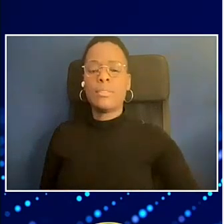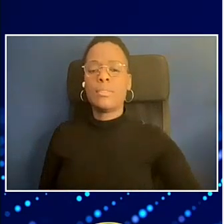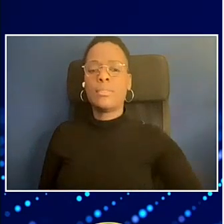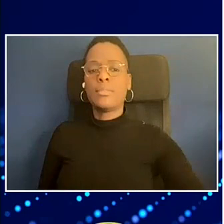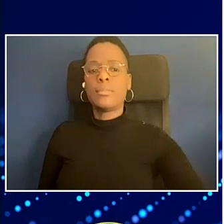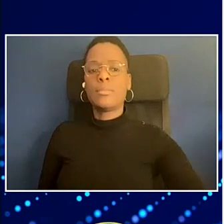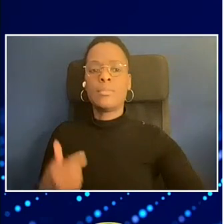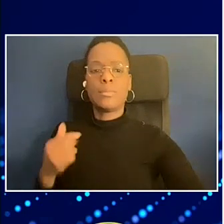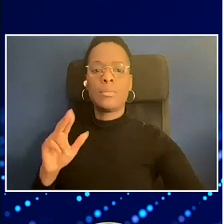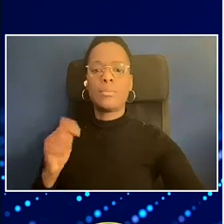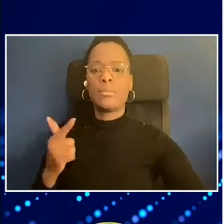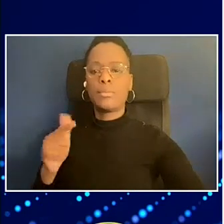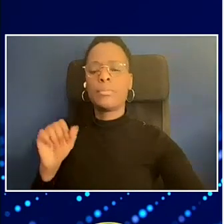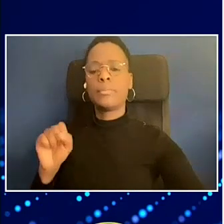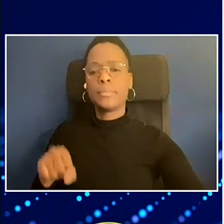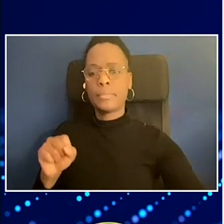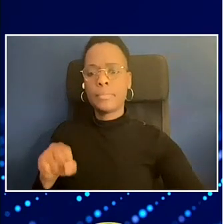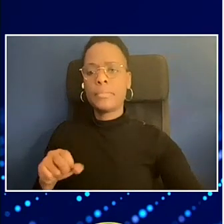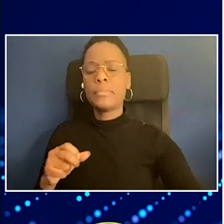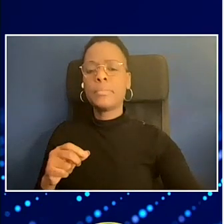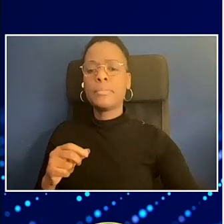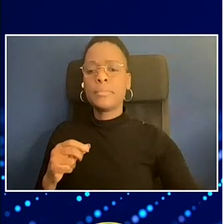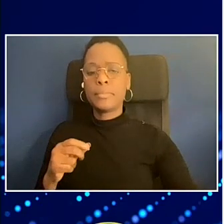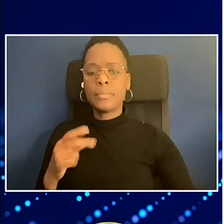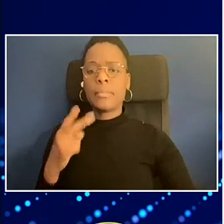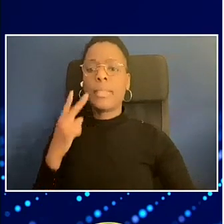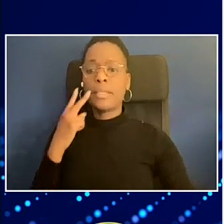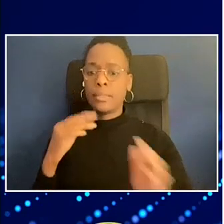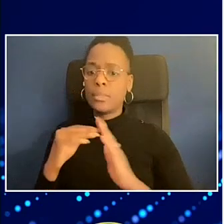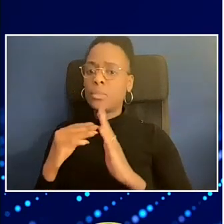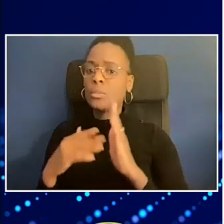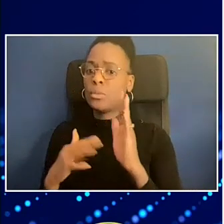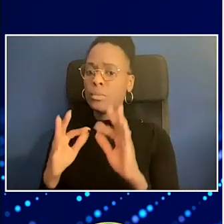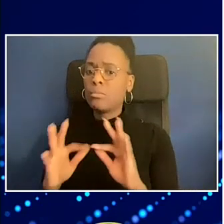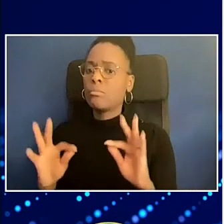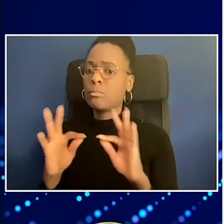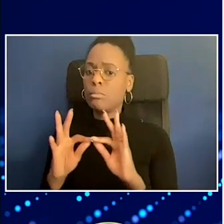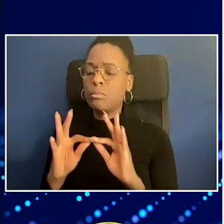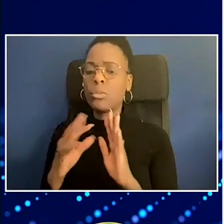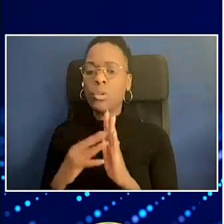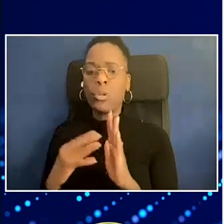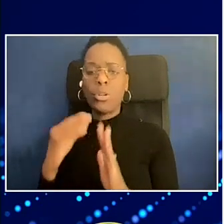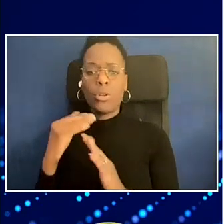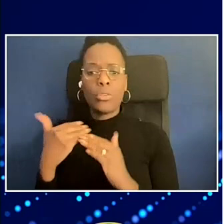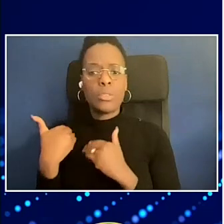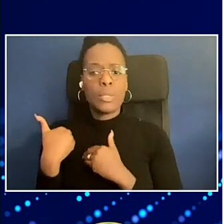Yes. And I can see that students do have to learn- you know, do have to learn responsibility. I think everybody would